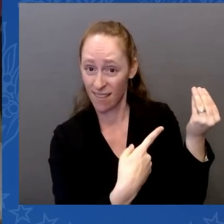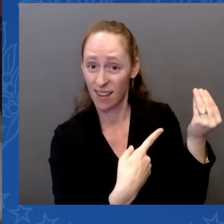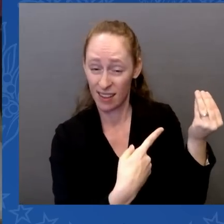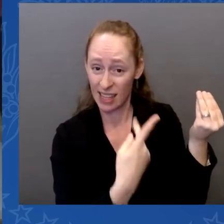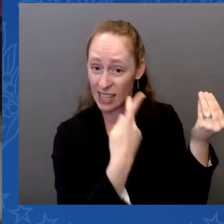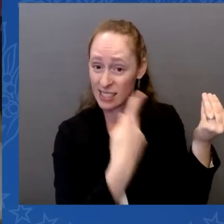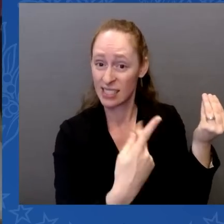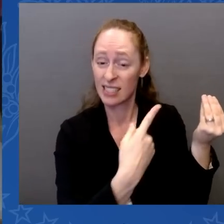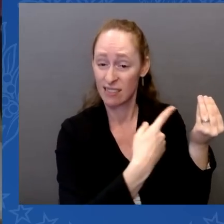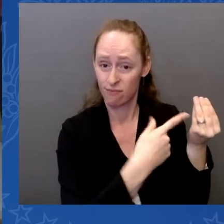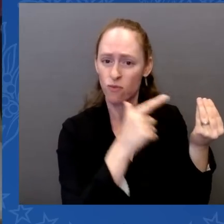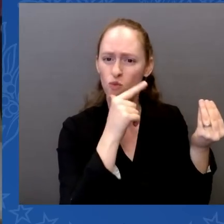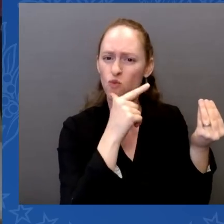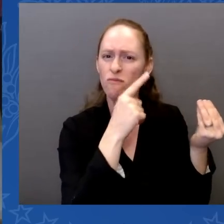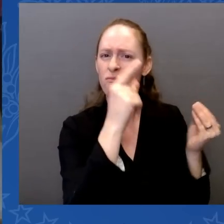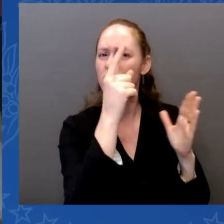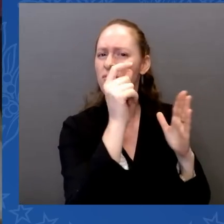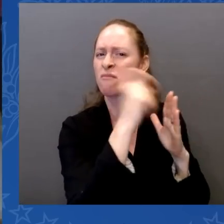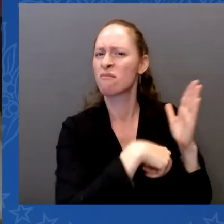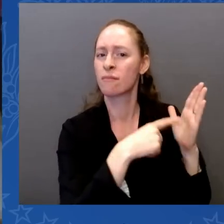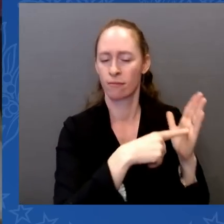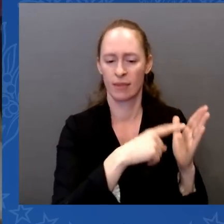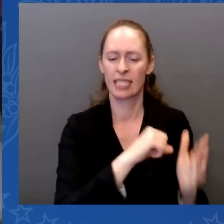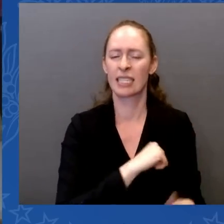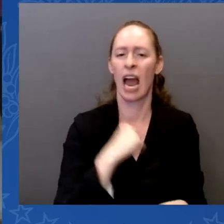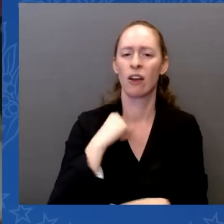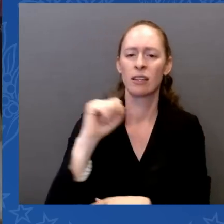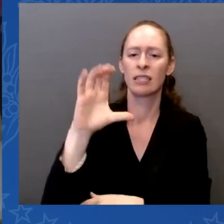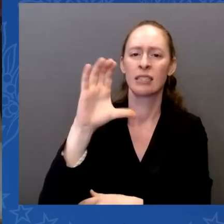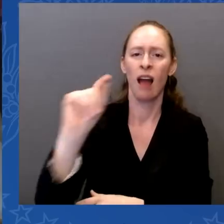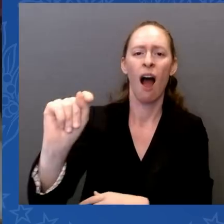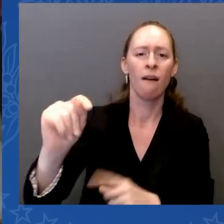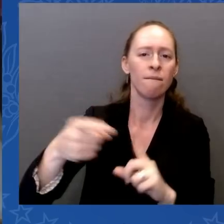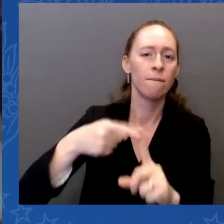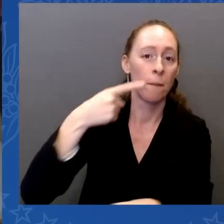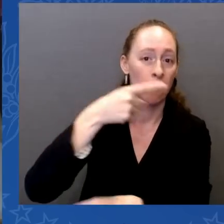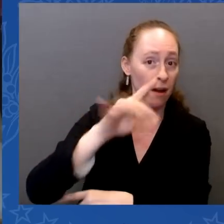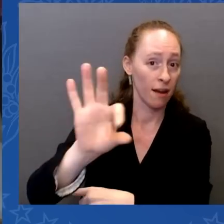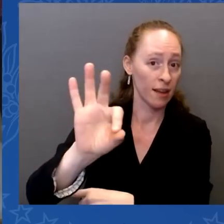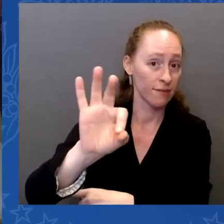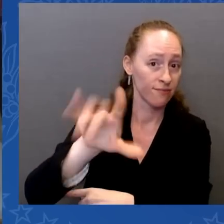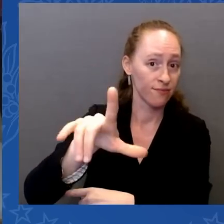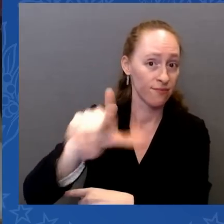I won't read through all of it, but it says, "All federal legislation sunsets in 5 years.